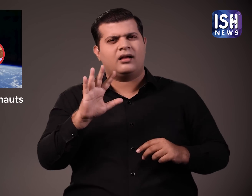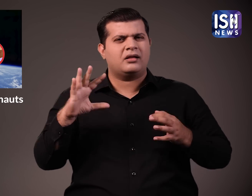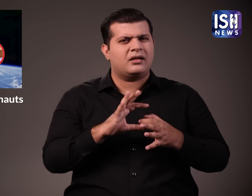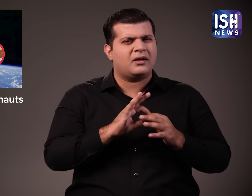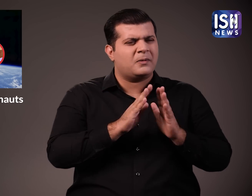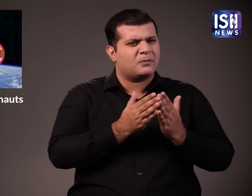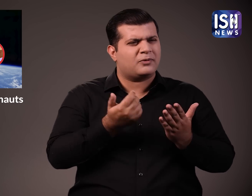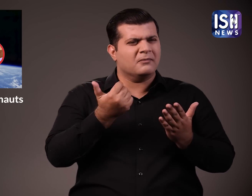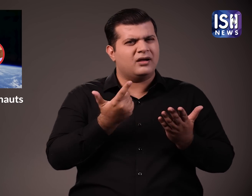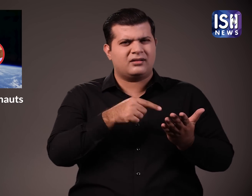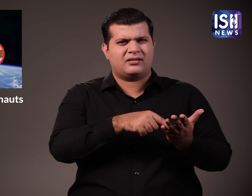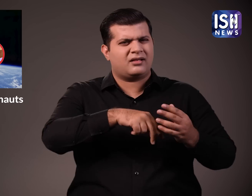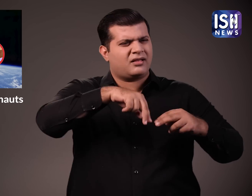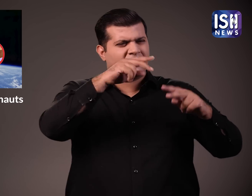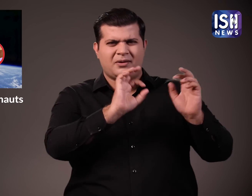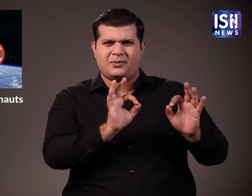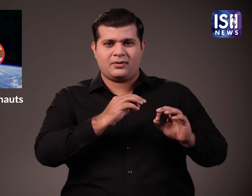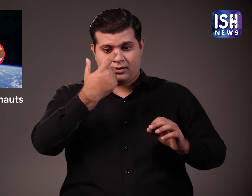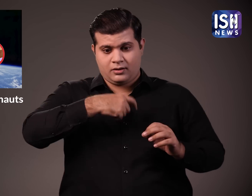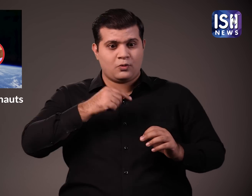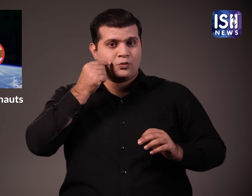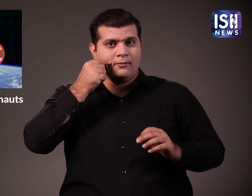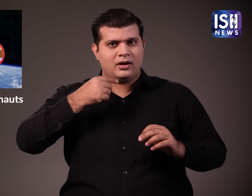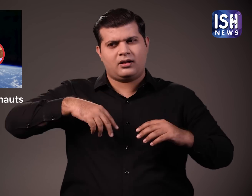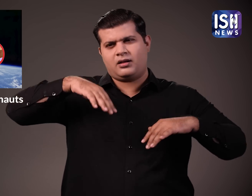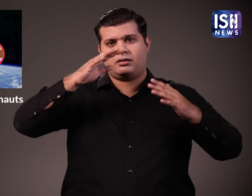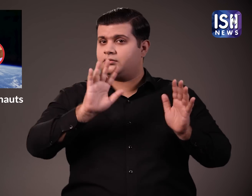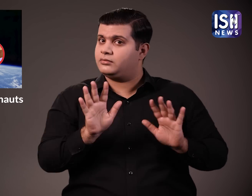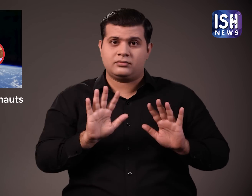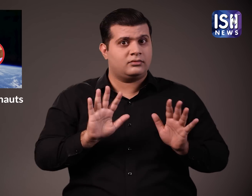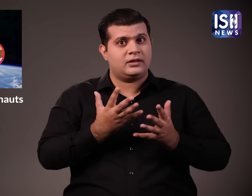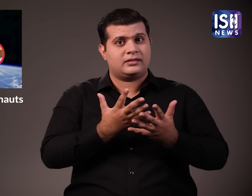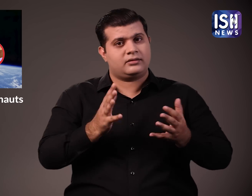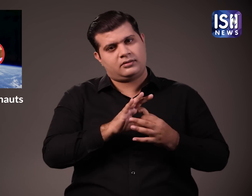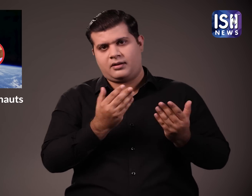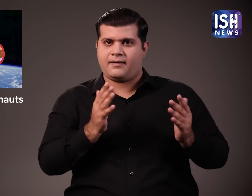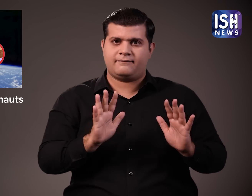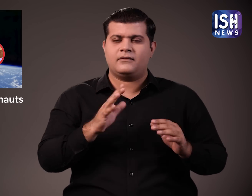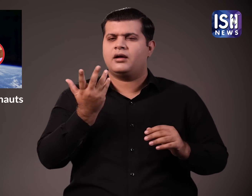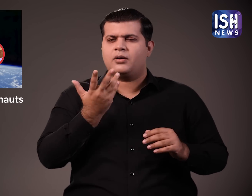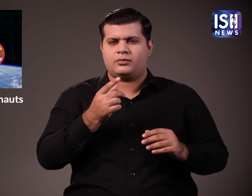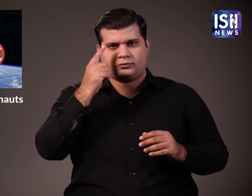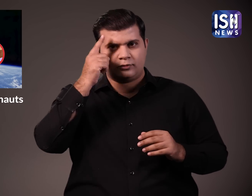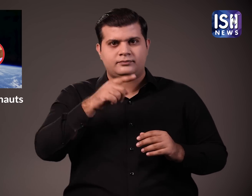So, does this mean books and pens won't float, only the human body floats? Everything floats. Do you know how?